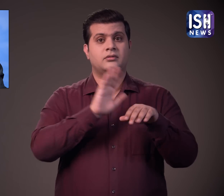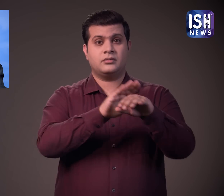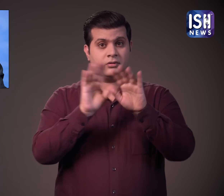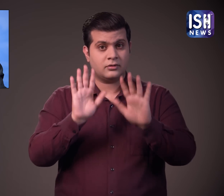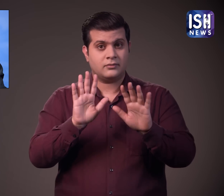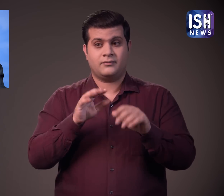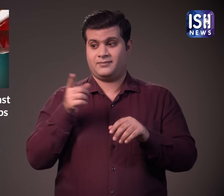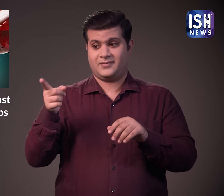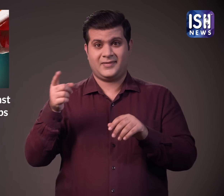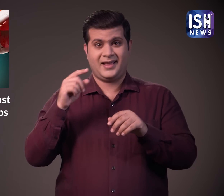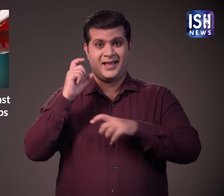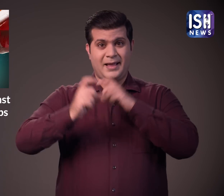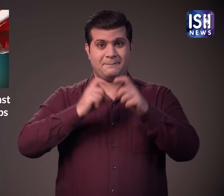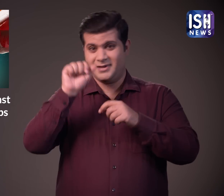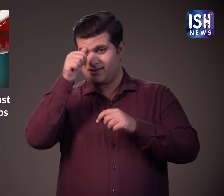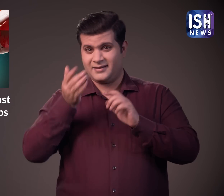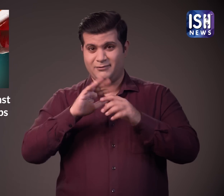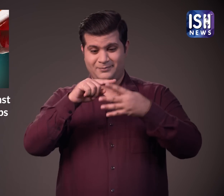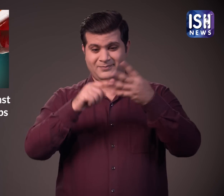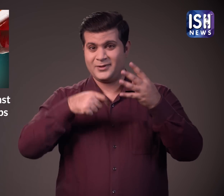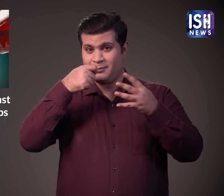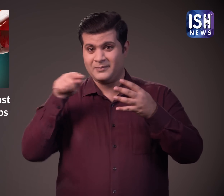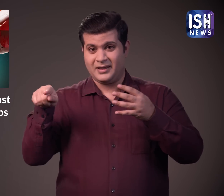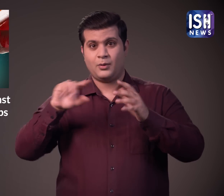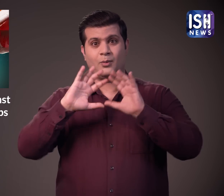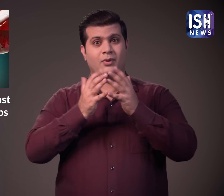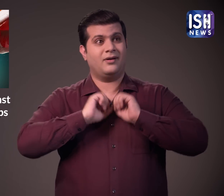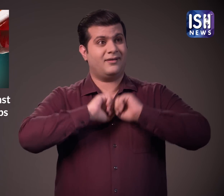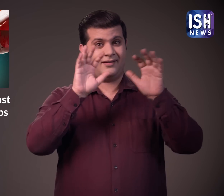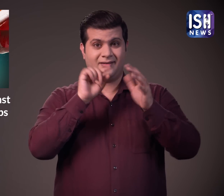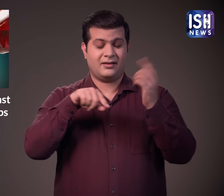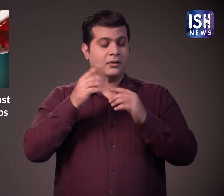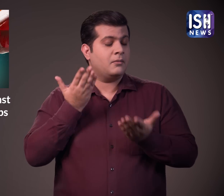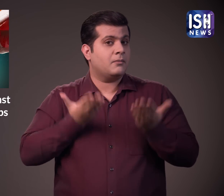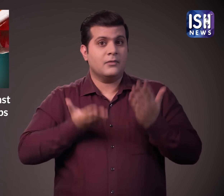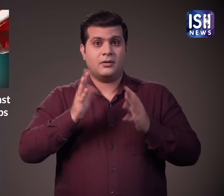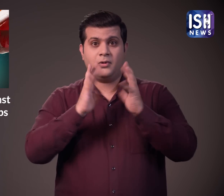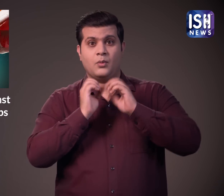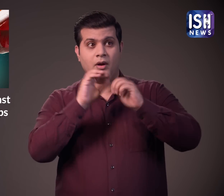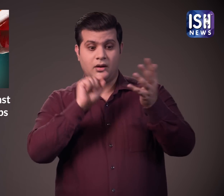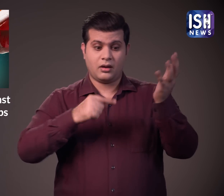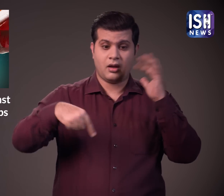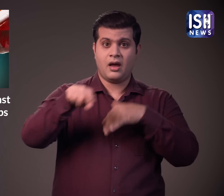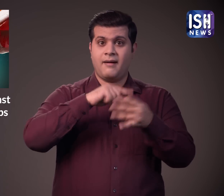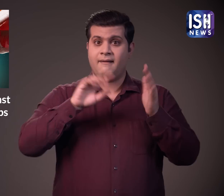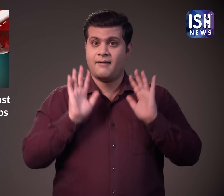"These 4 products sold by the Indian company, may have been distributed to other countries as well.